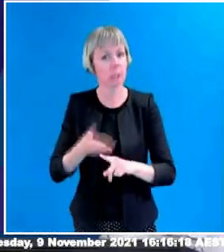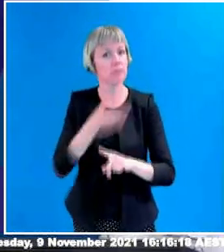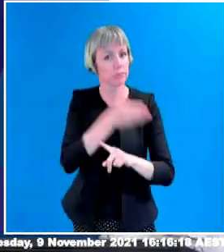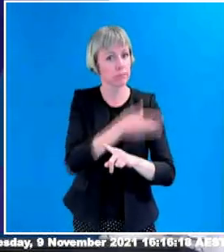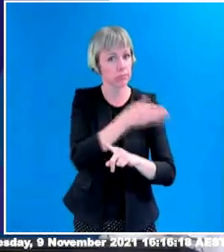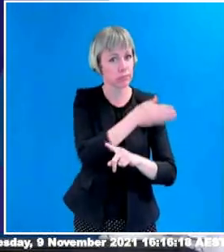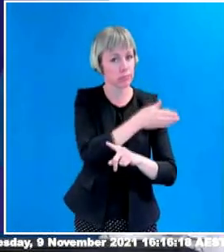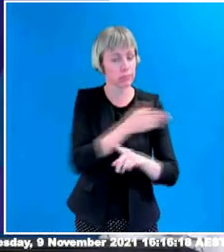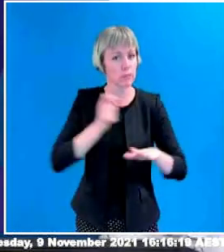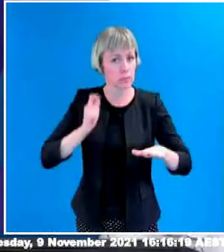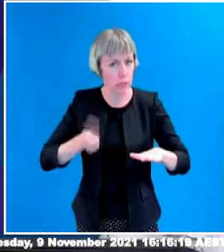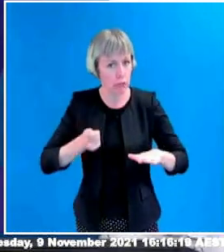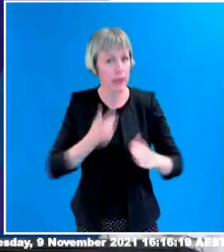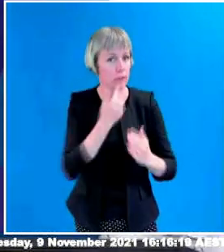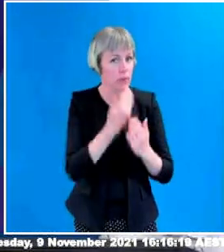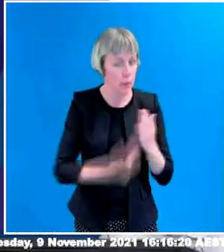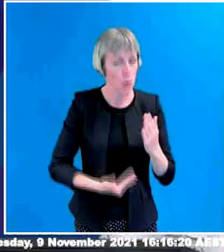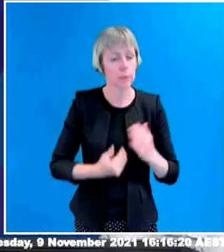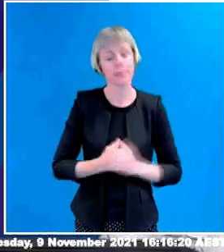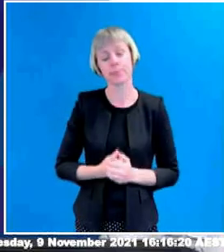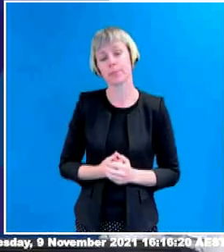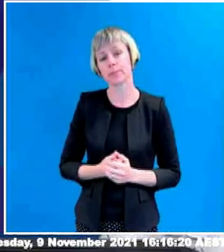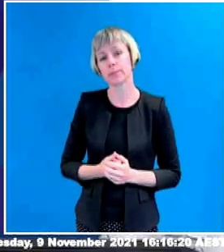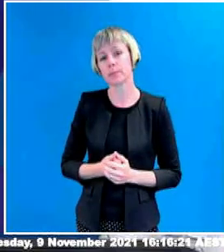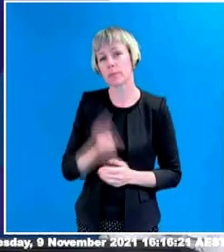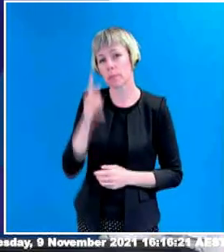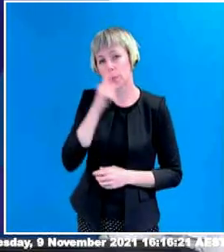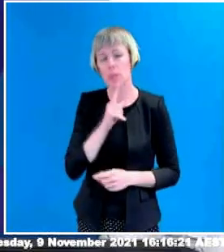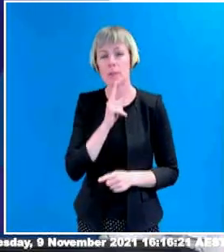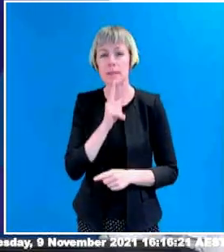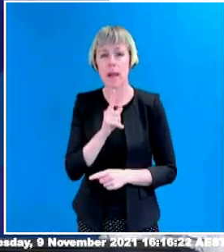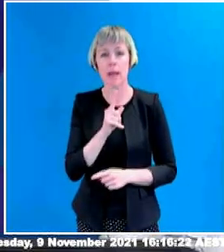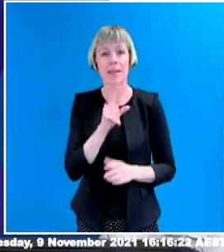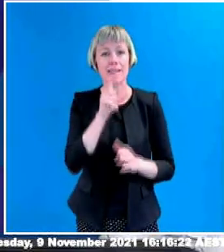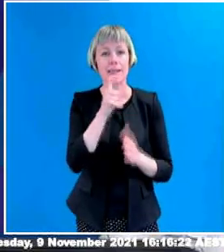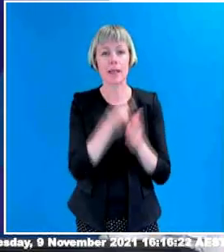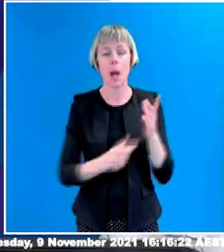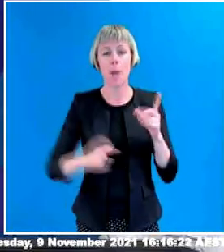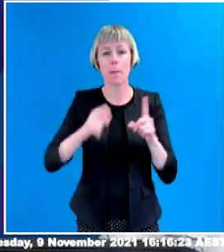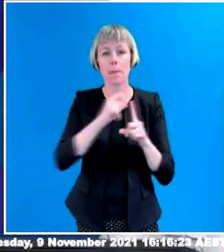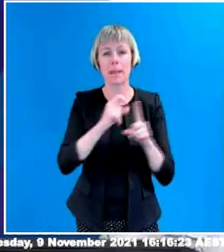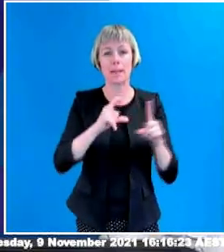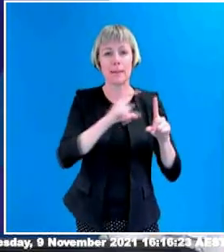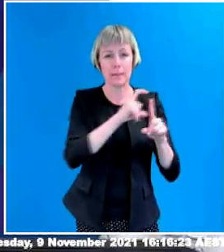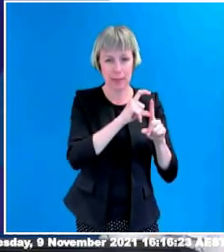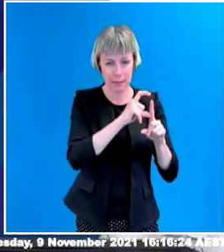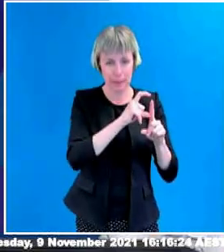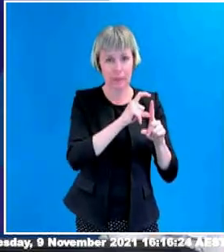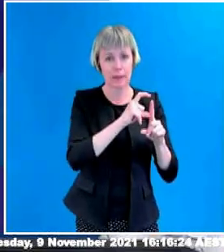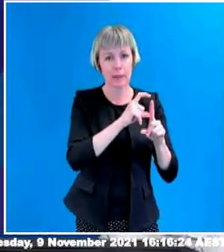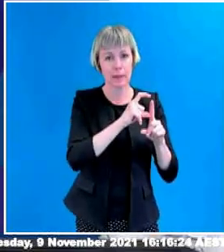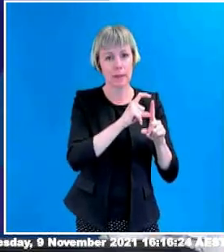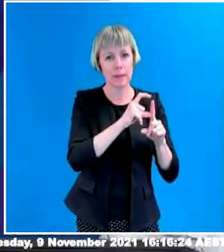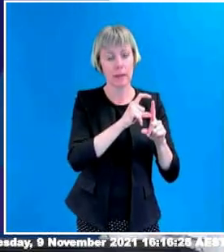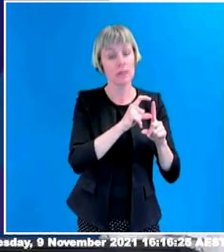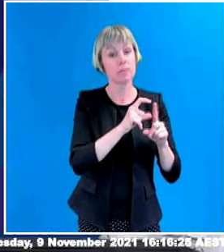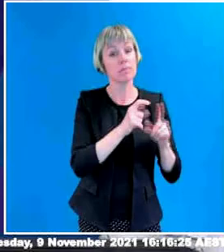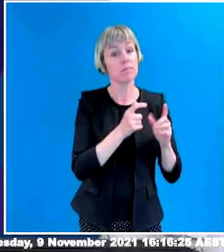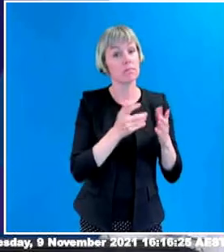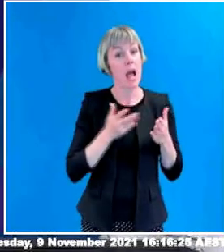that the CRPD obliges states parties to dismantle systems that segregate